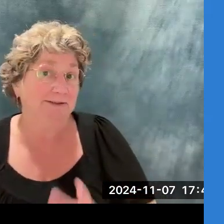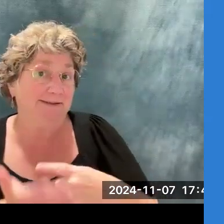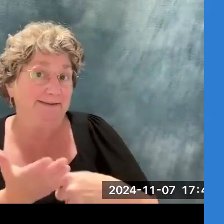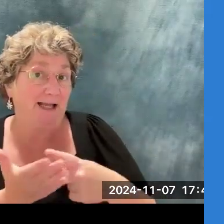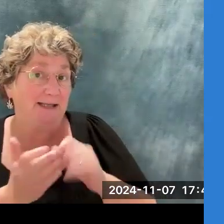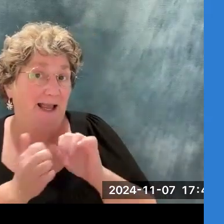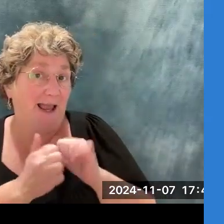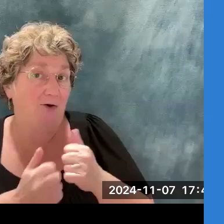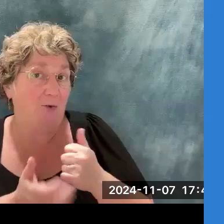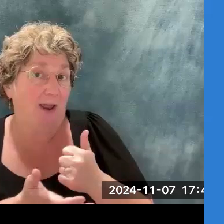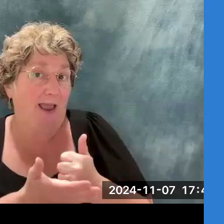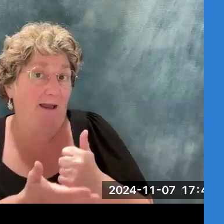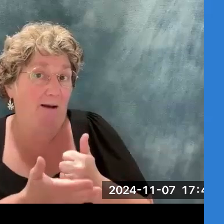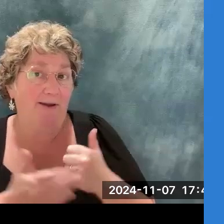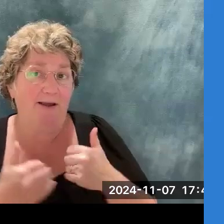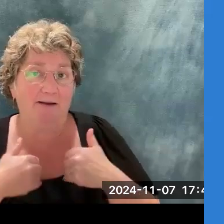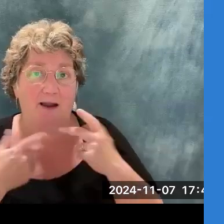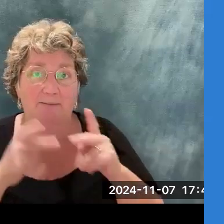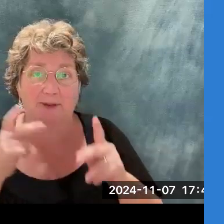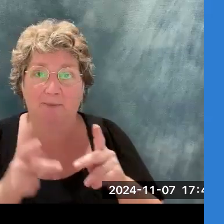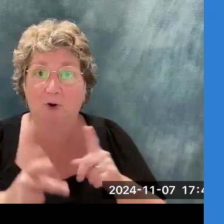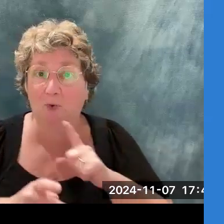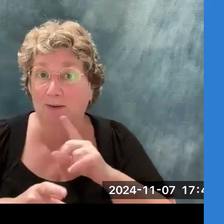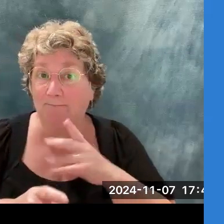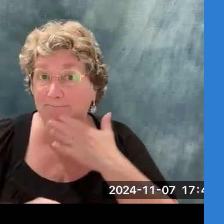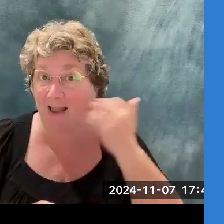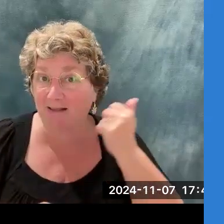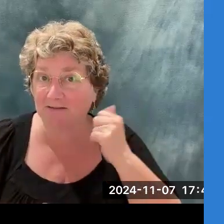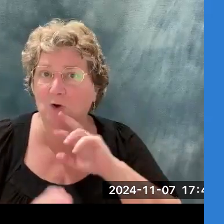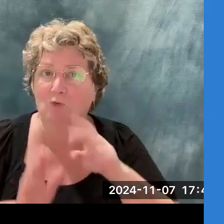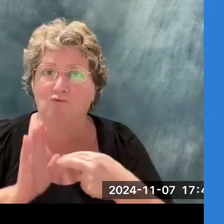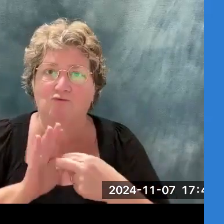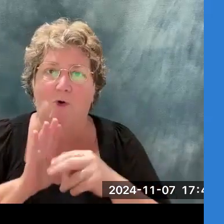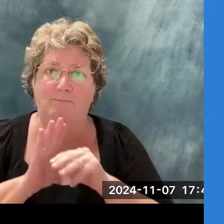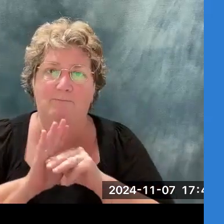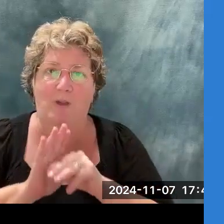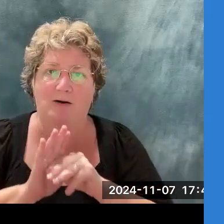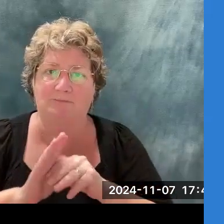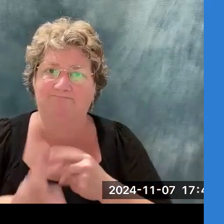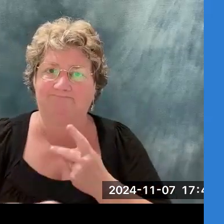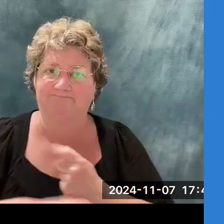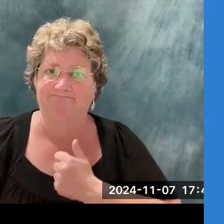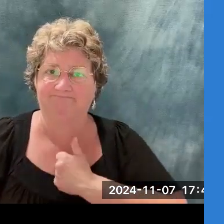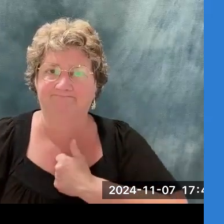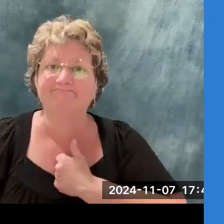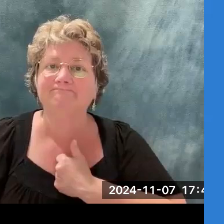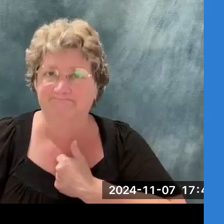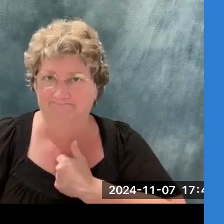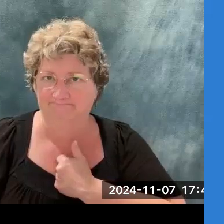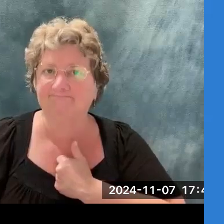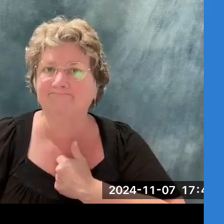that is be a role model and take care of ourselves as well. And so it is incredibly important that we